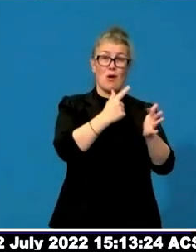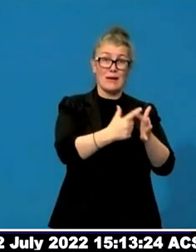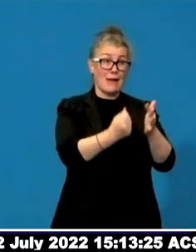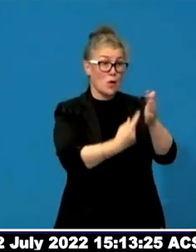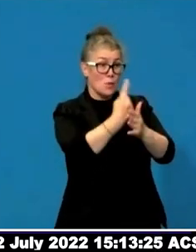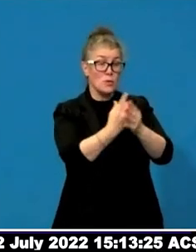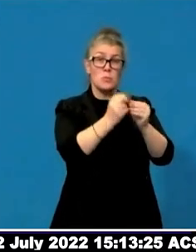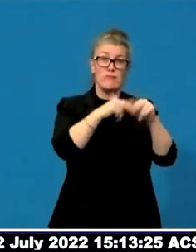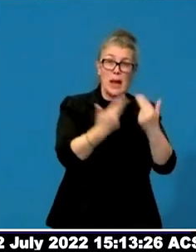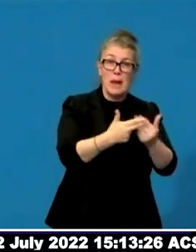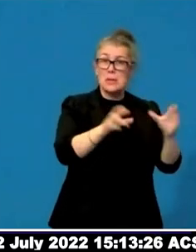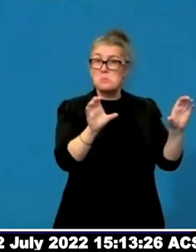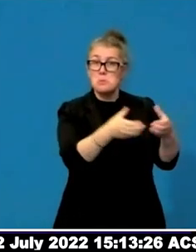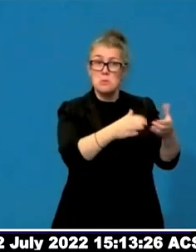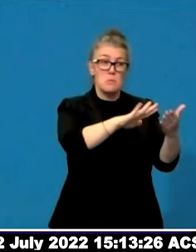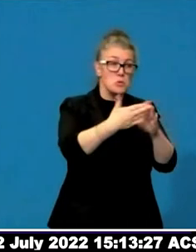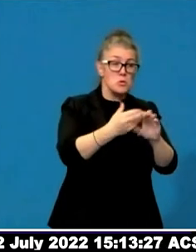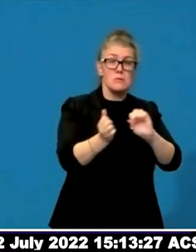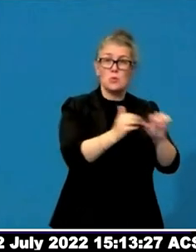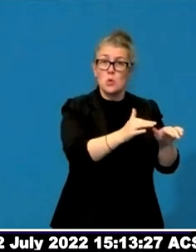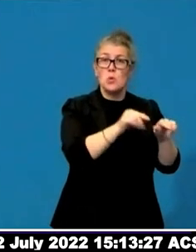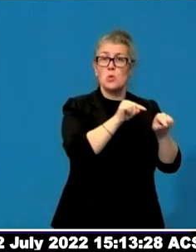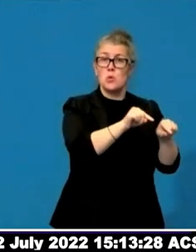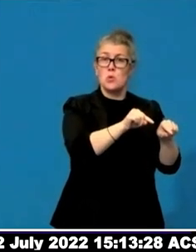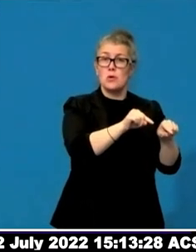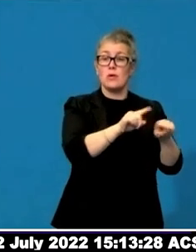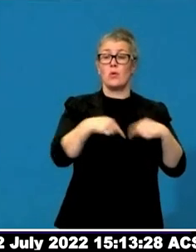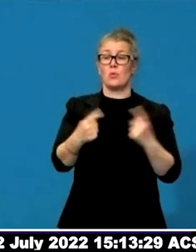We love this because we get to see people grow right in front of us.